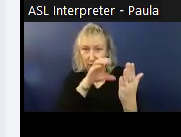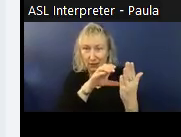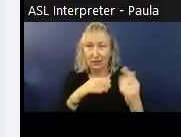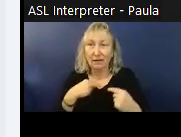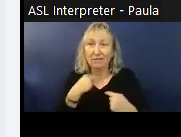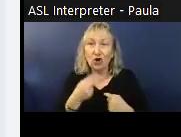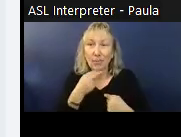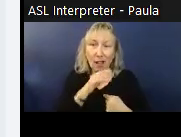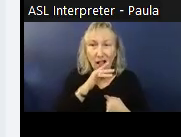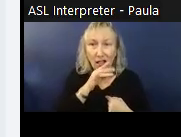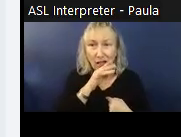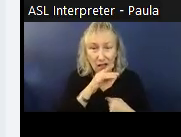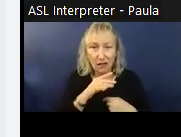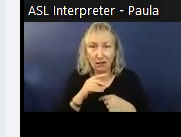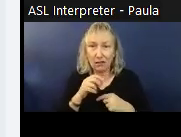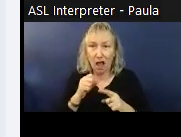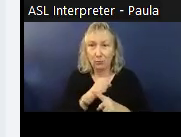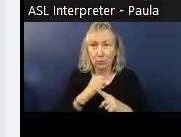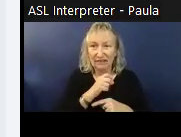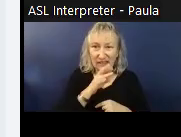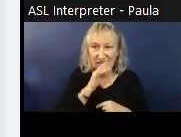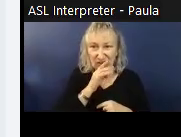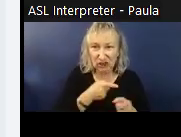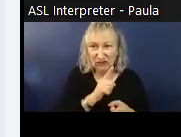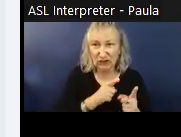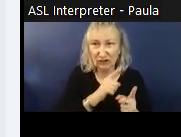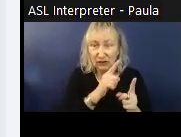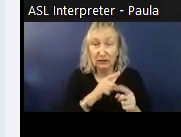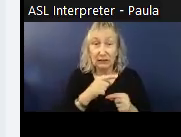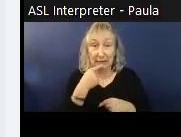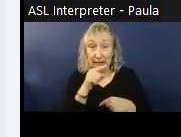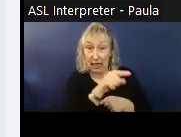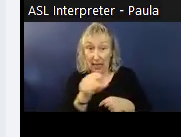And I just want to make sure that this section where it says includes